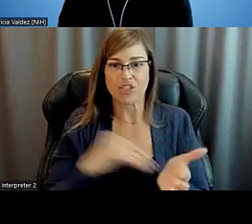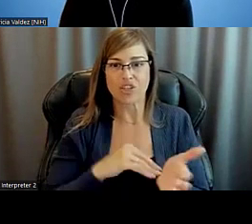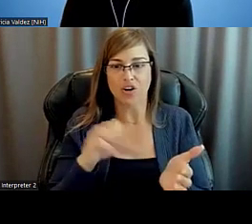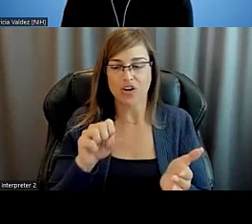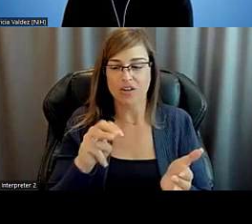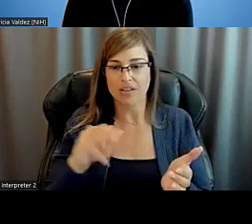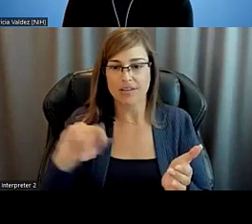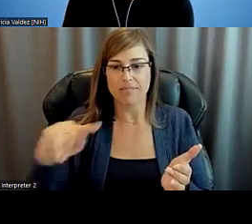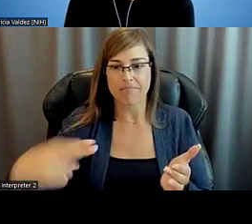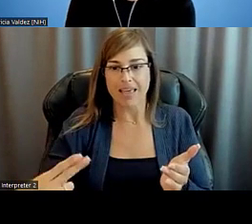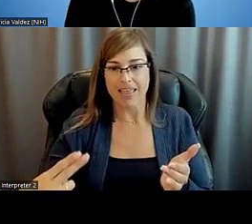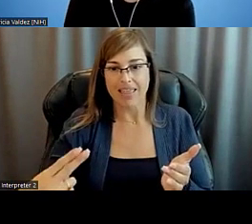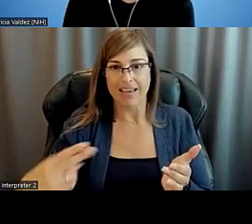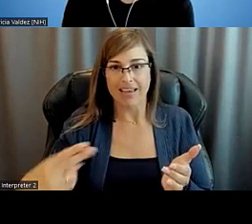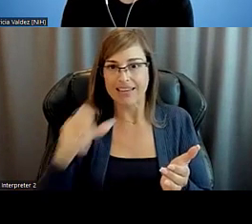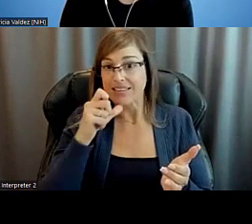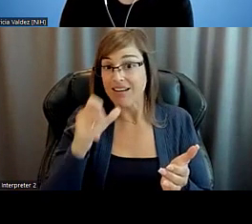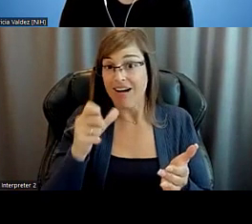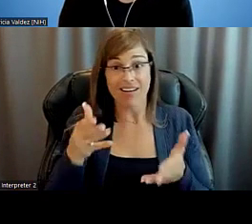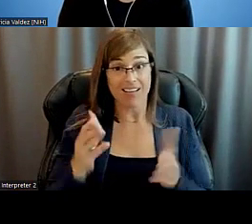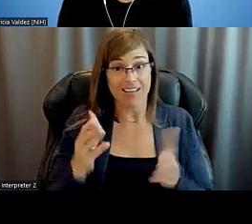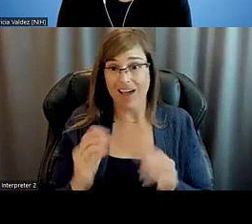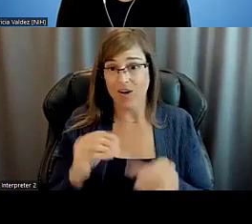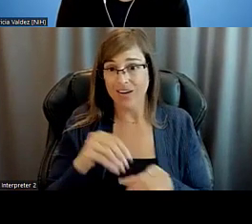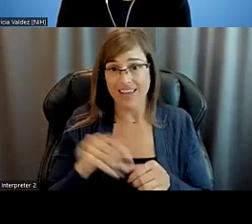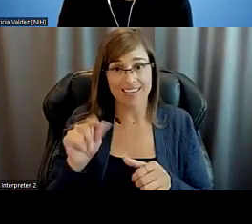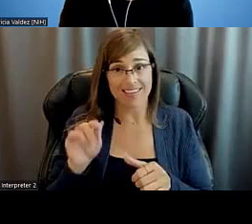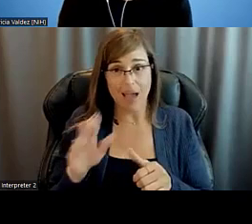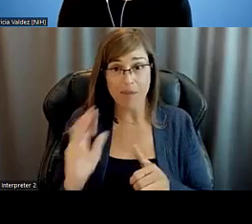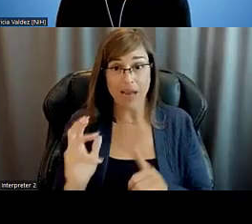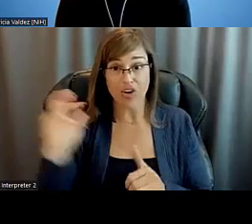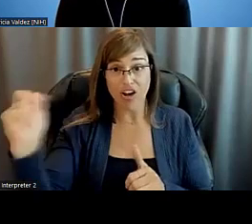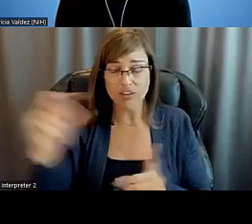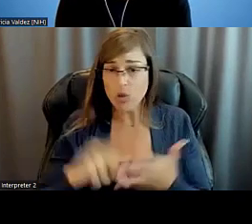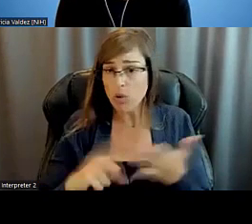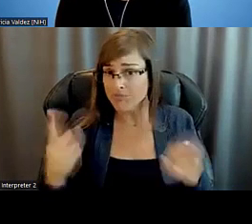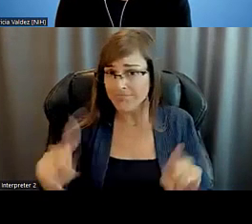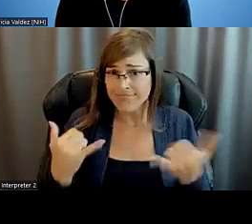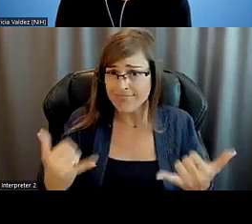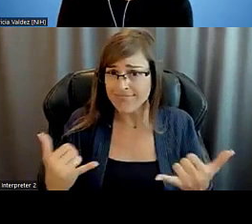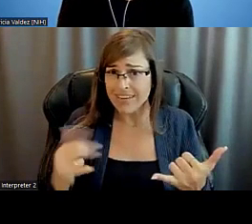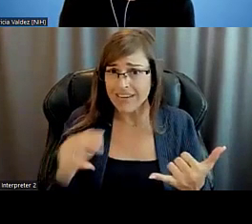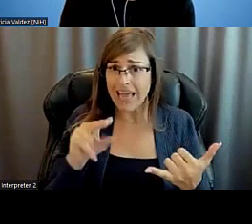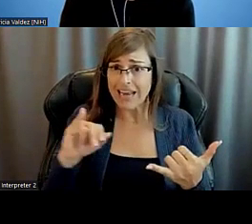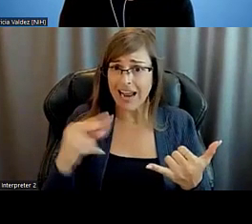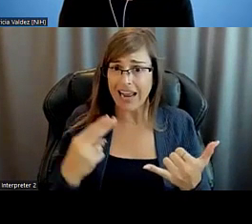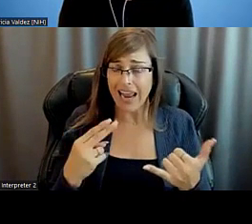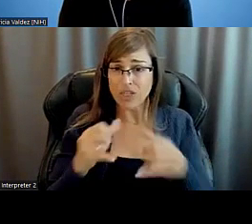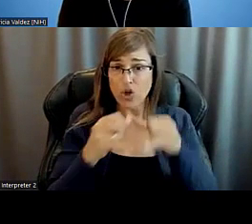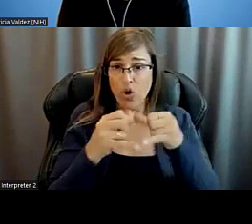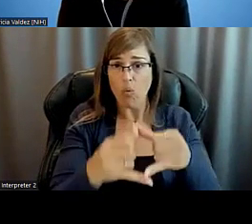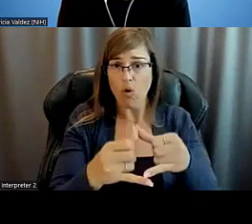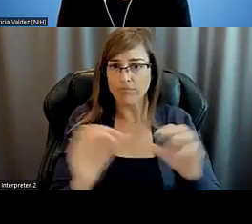is basically not in the lab and gone. So what happens now? There's an NIH award that has no PI working there.